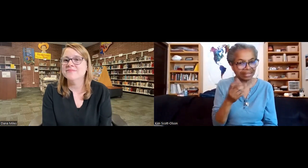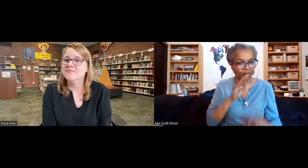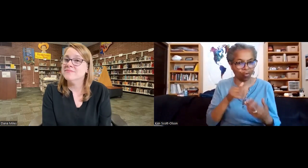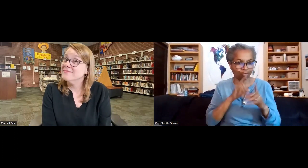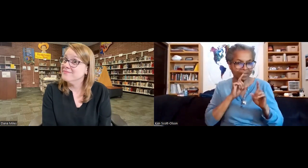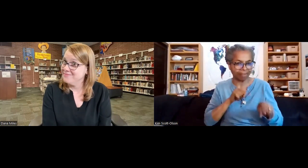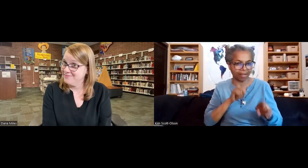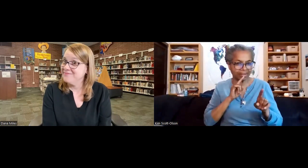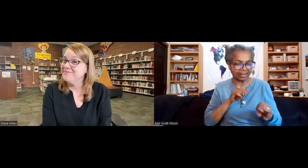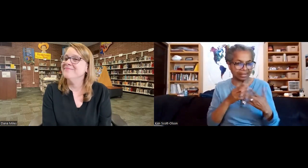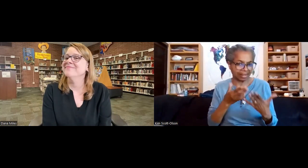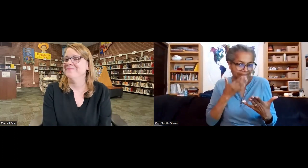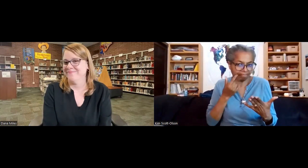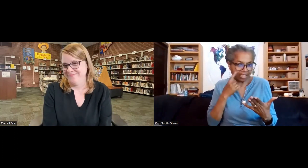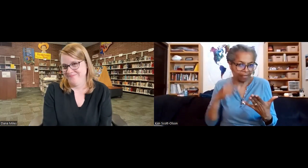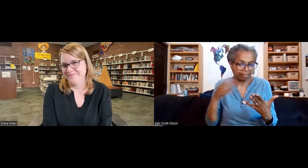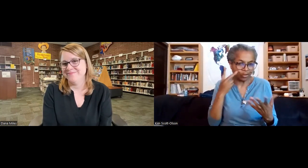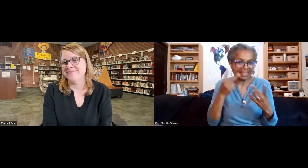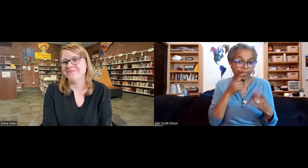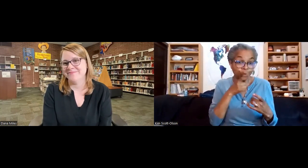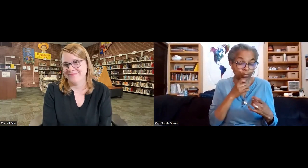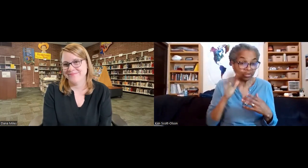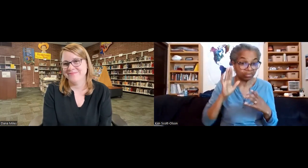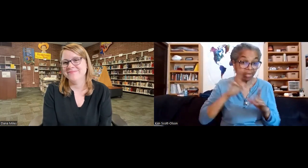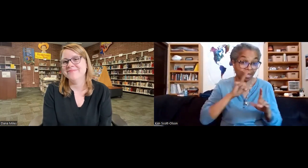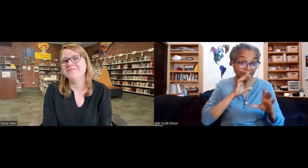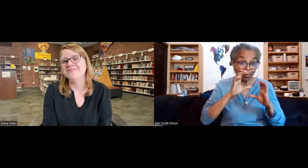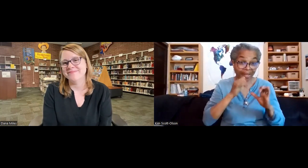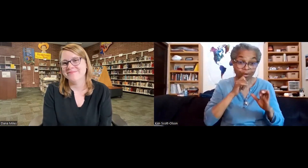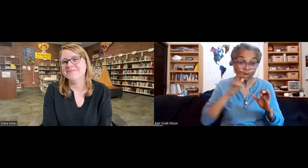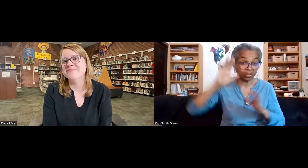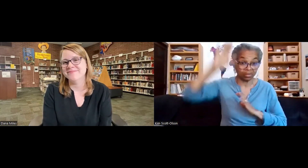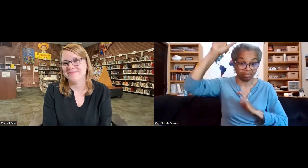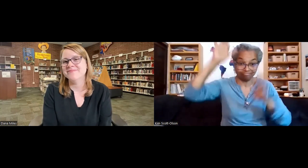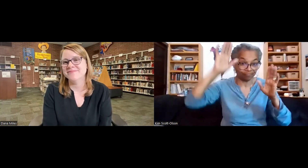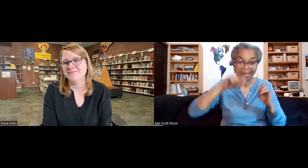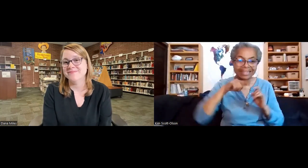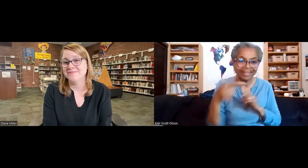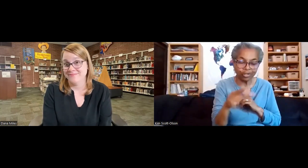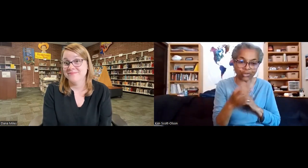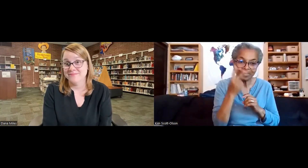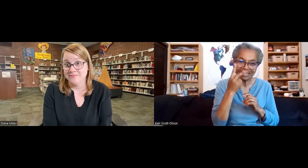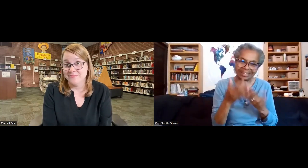This is because you’re able to see everyone’s responses, who’s communicating, and who’s participating.